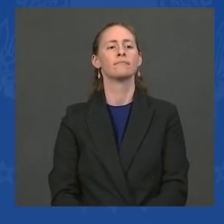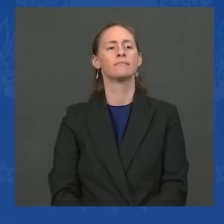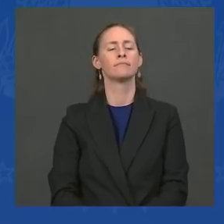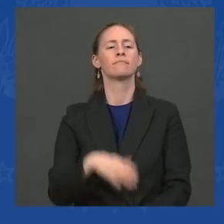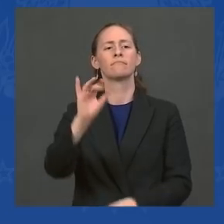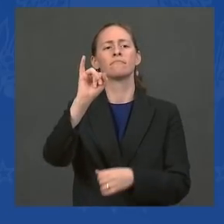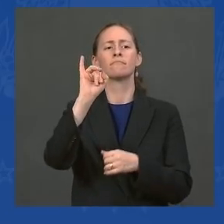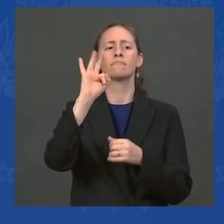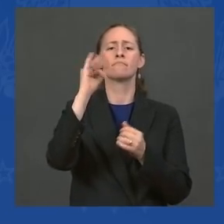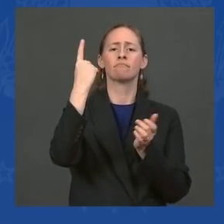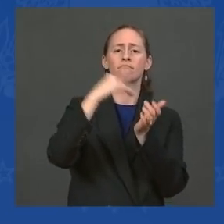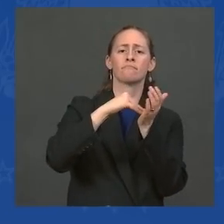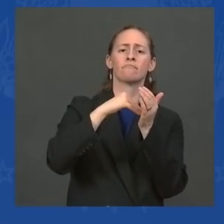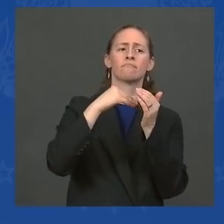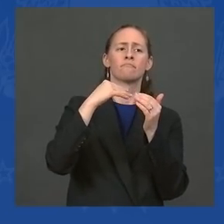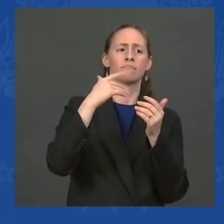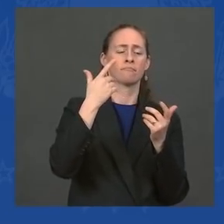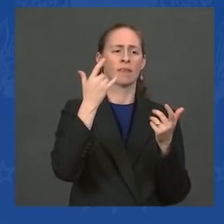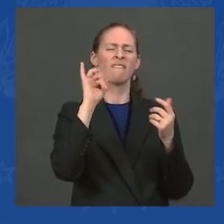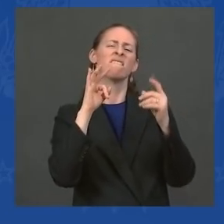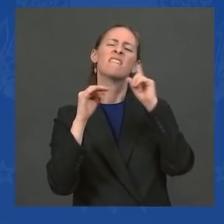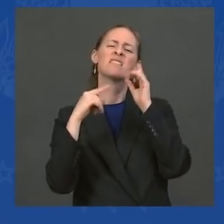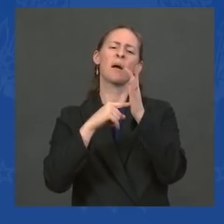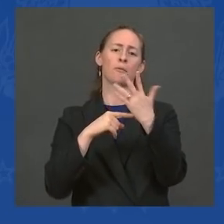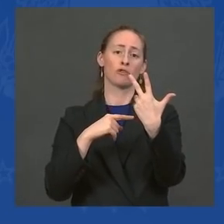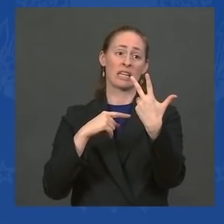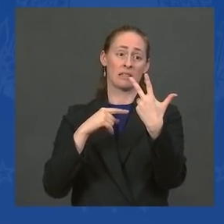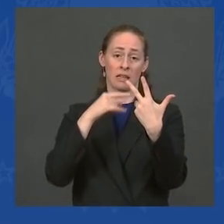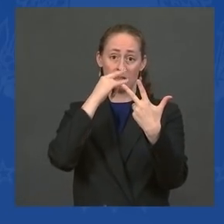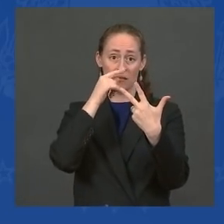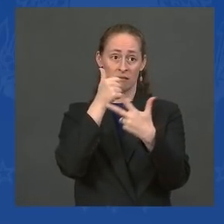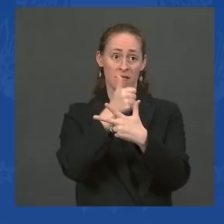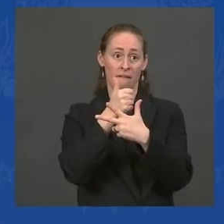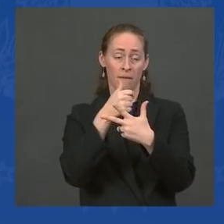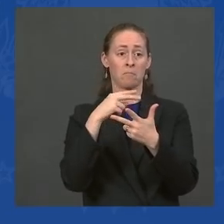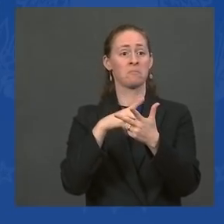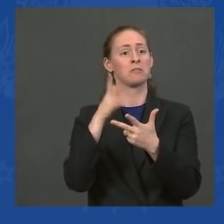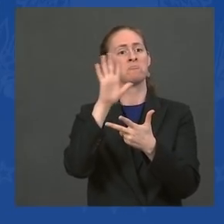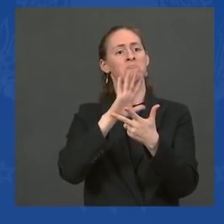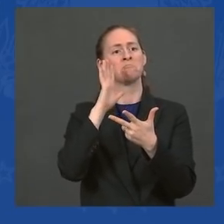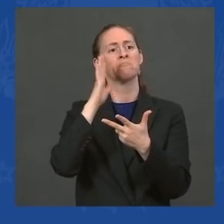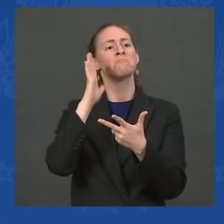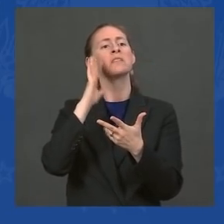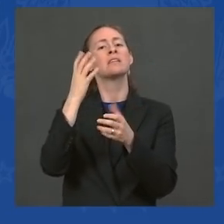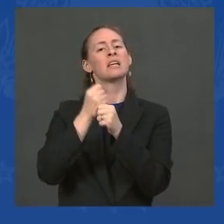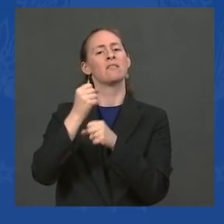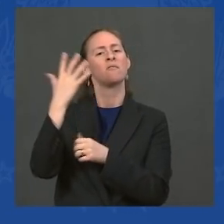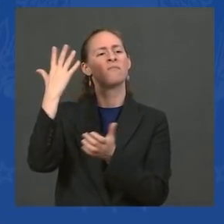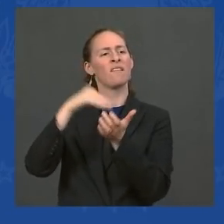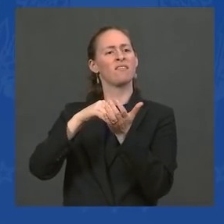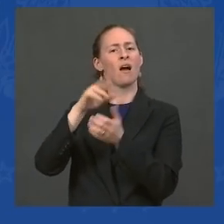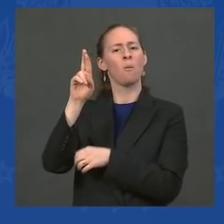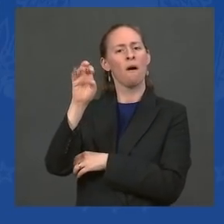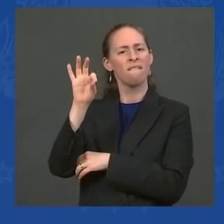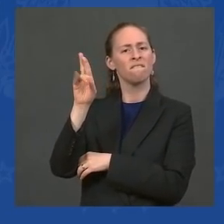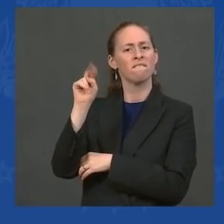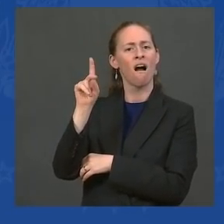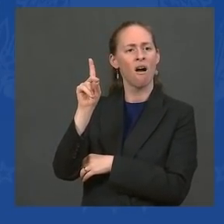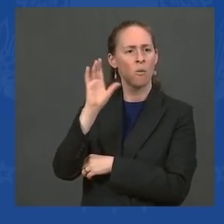and you had three kids, you'd end up in a situation where you'd get $5,000 refundable to you. They would pay you -- the government would pay you.